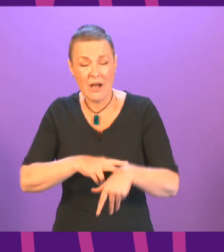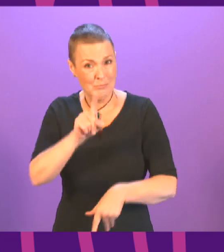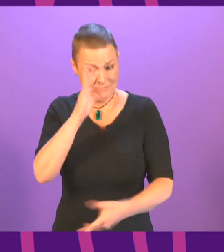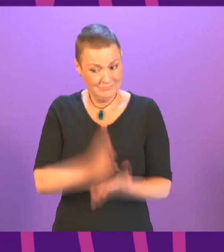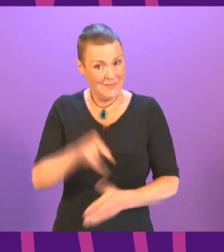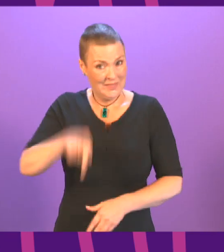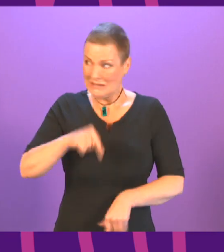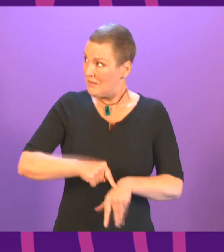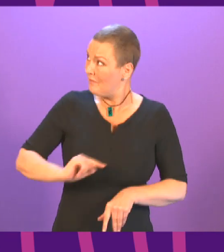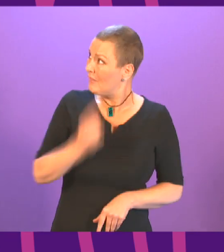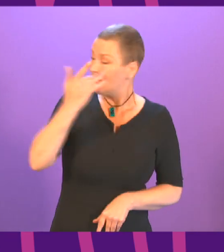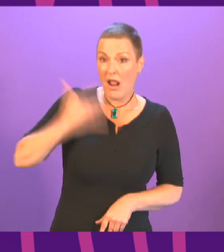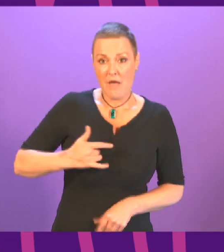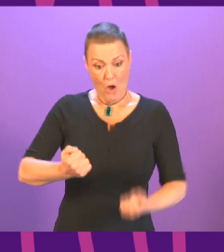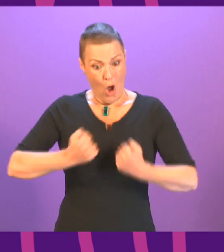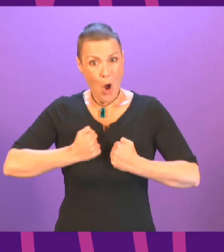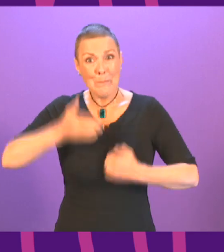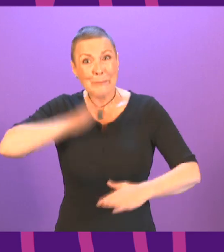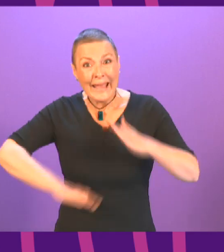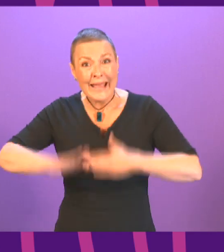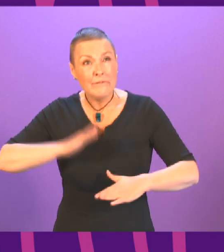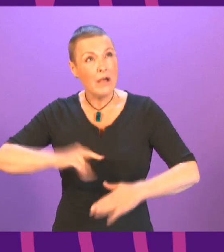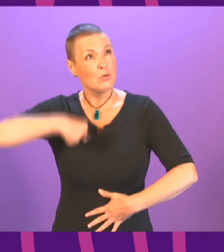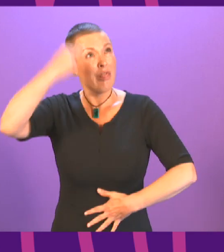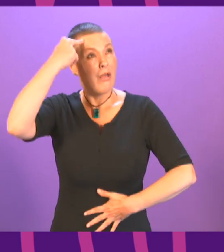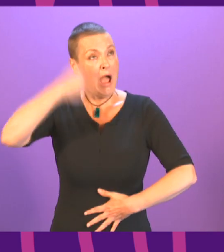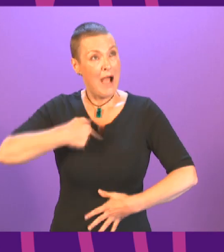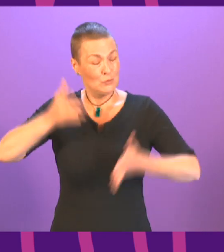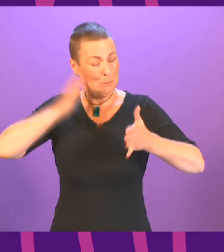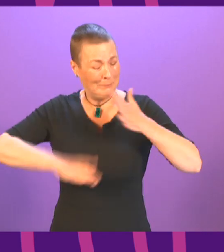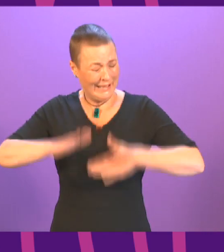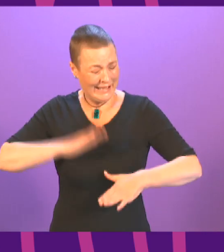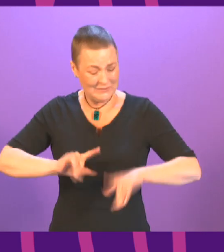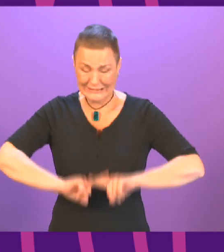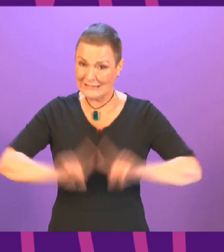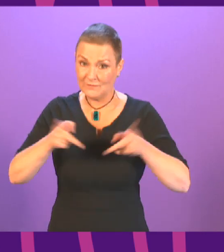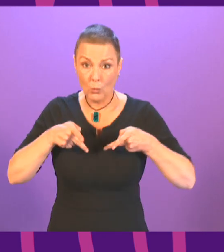a time when all of us in our everyday behaviour have to put that into practice and behave